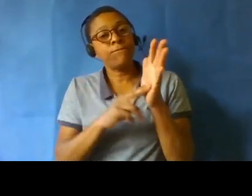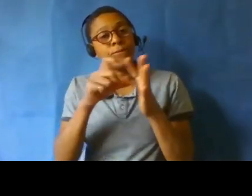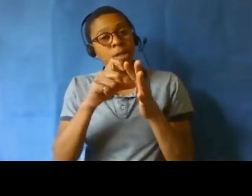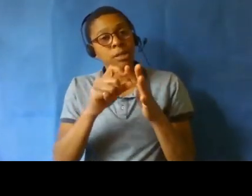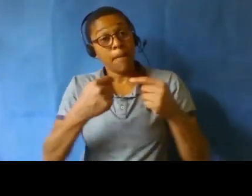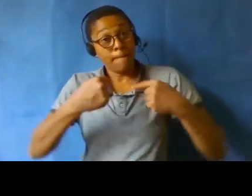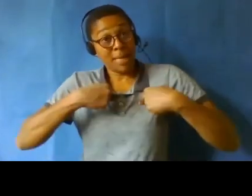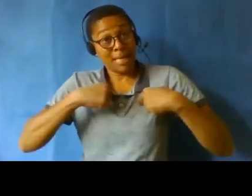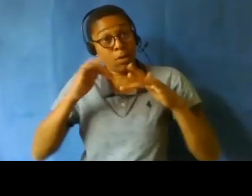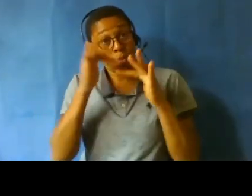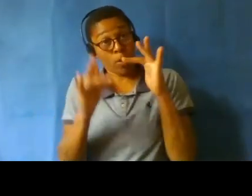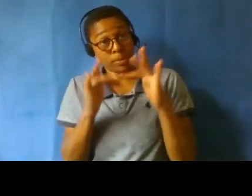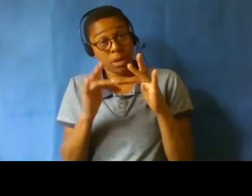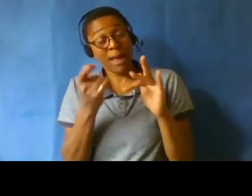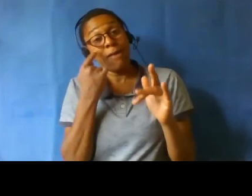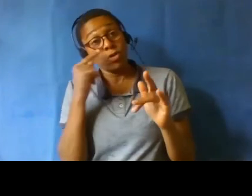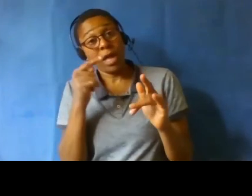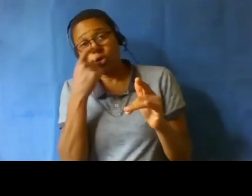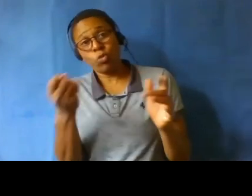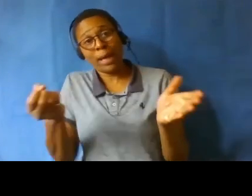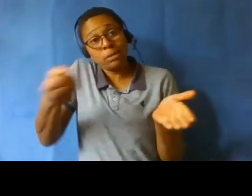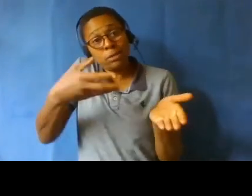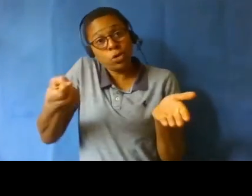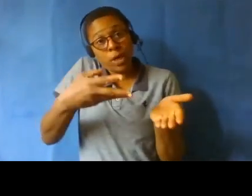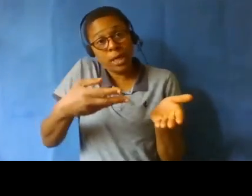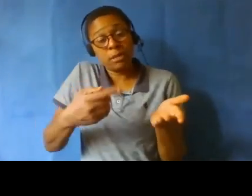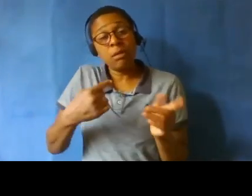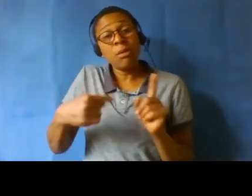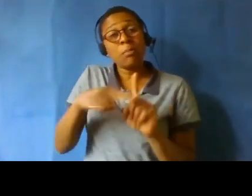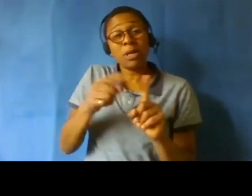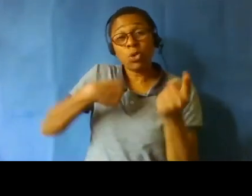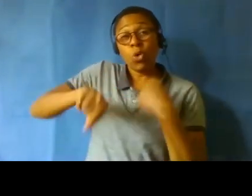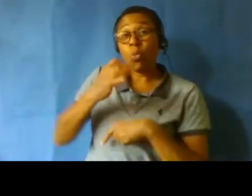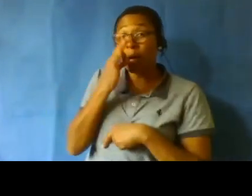privileged to support our endeavors to pay all our speakers and BSL